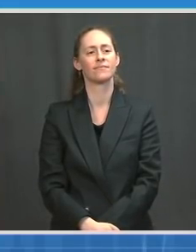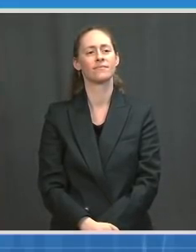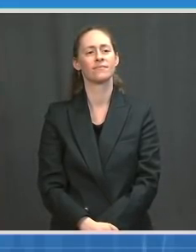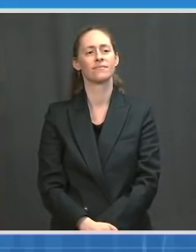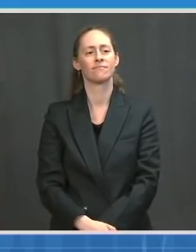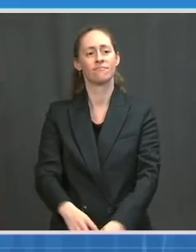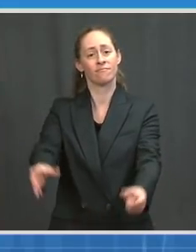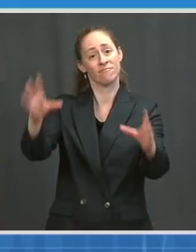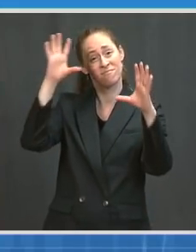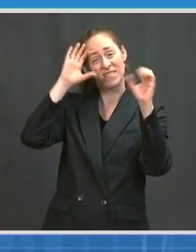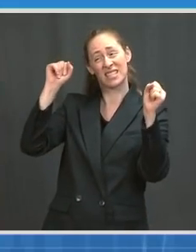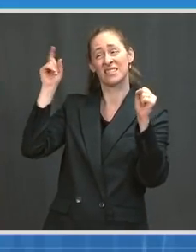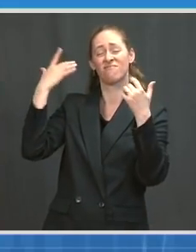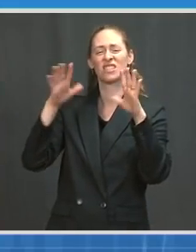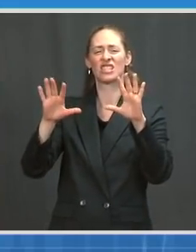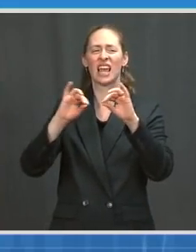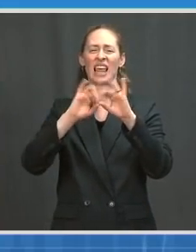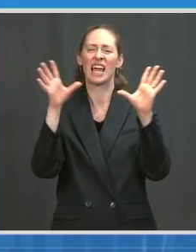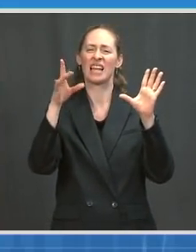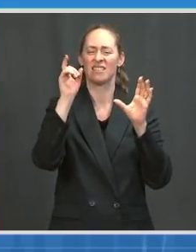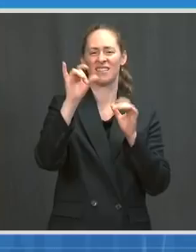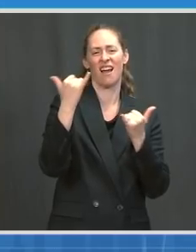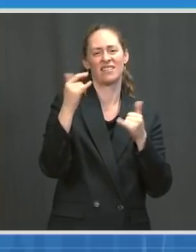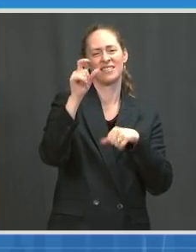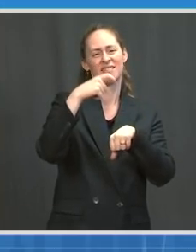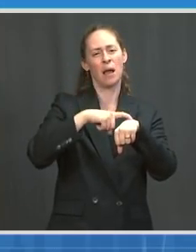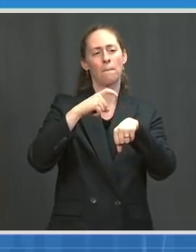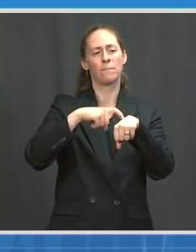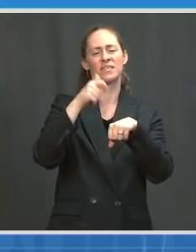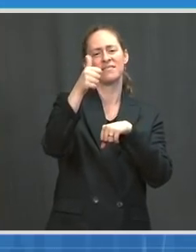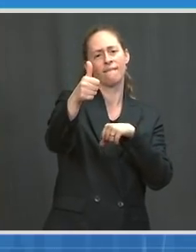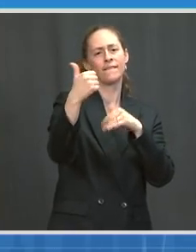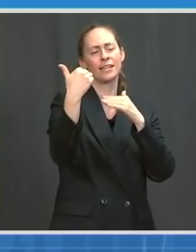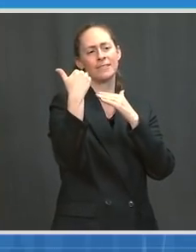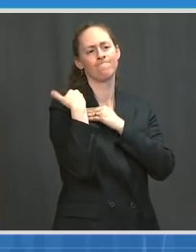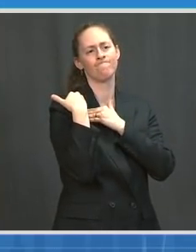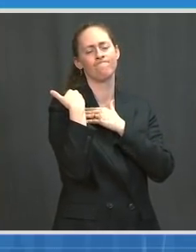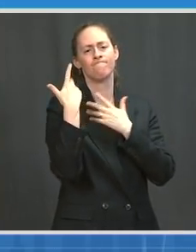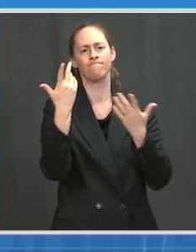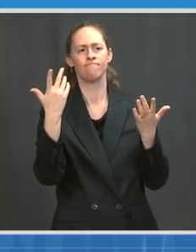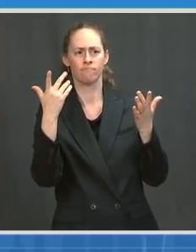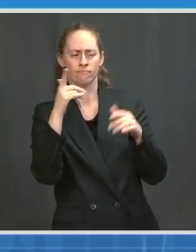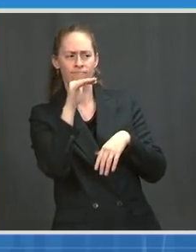to make sure people have paid time off to get vaccinated. More than 1,000 businesses have so far.